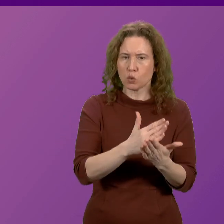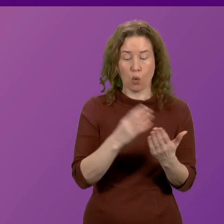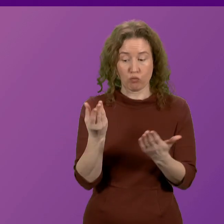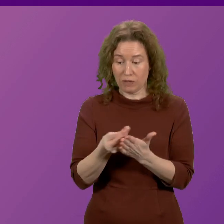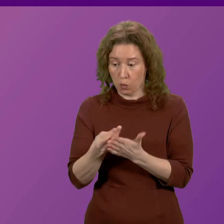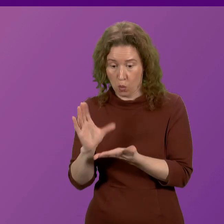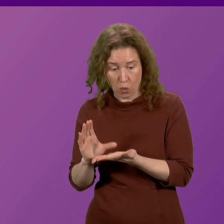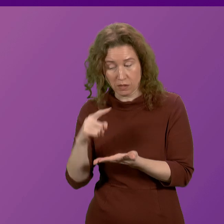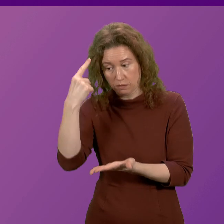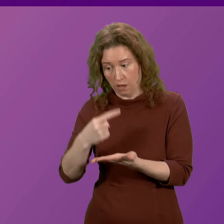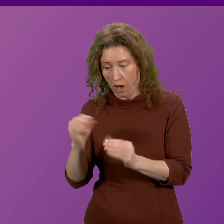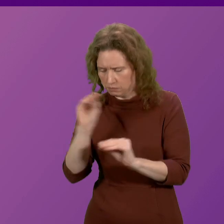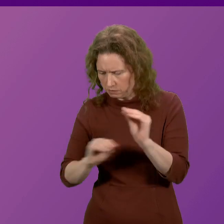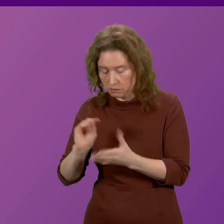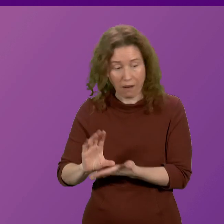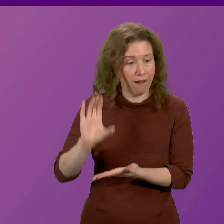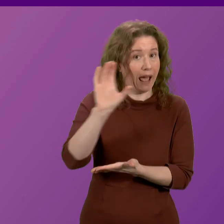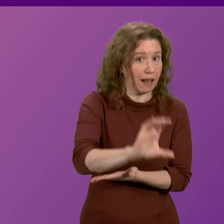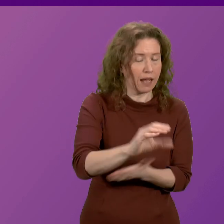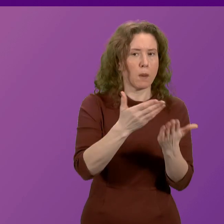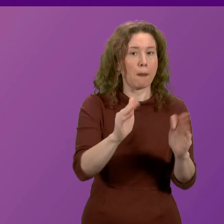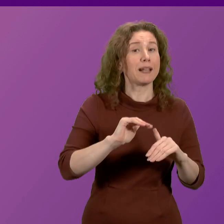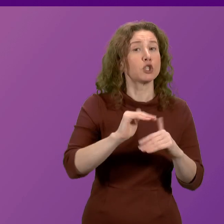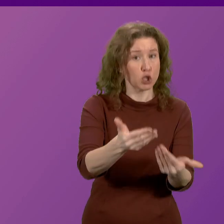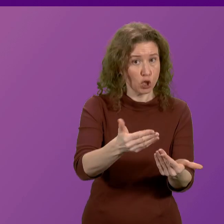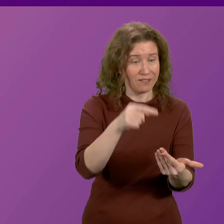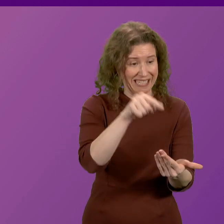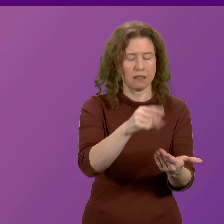that we have decided to allocate to our public services have the effect